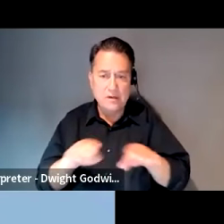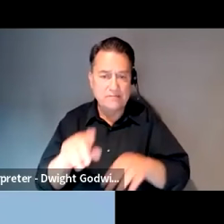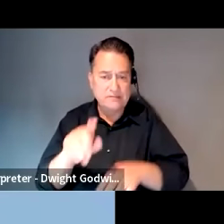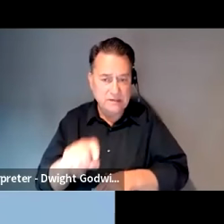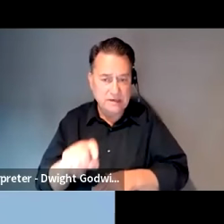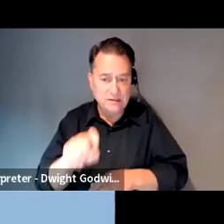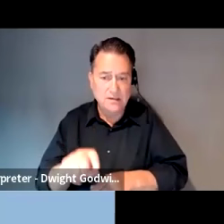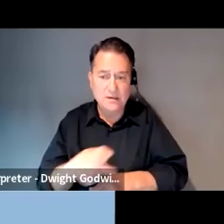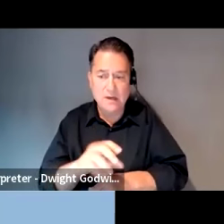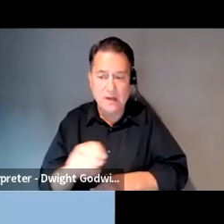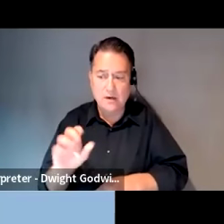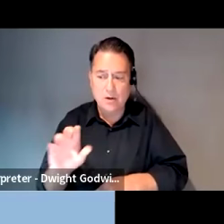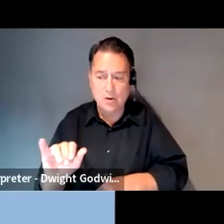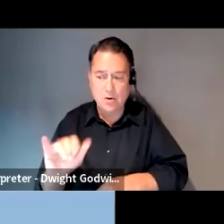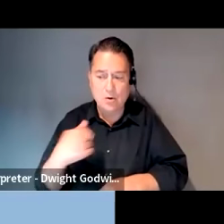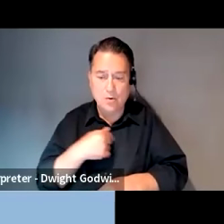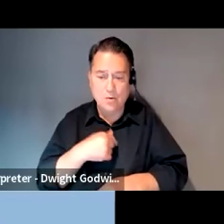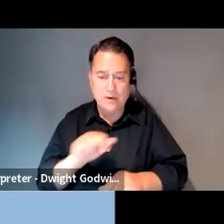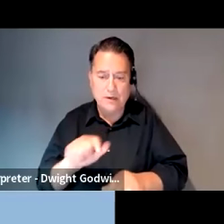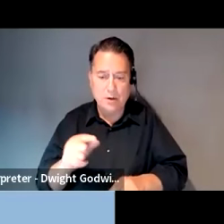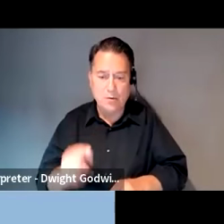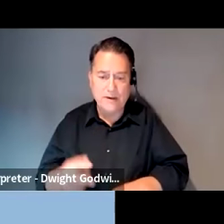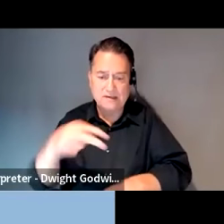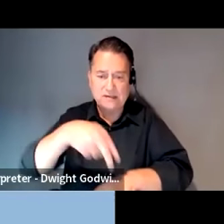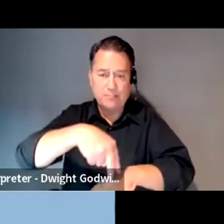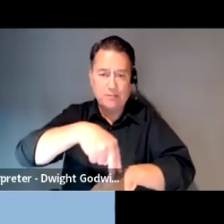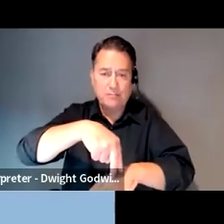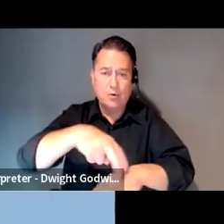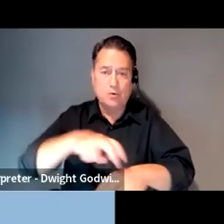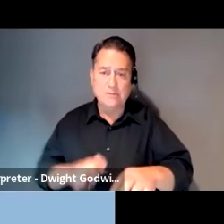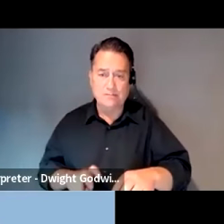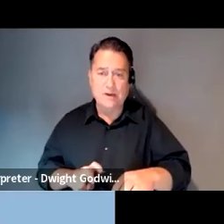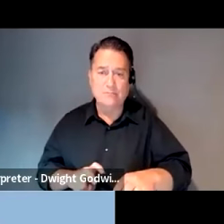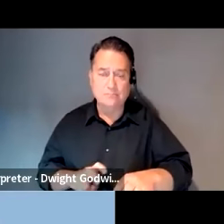And we can always step up or step down however we need to